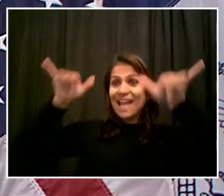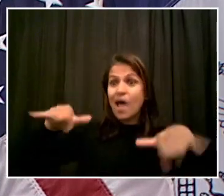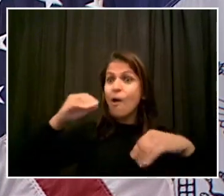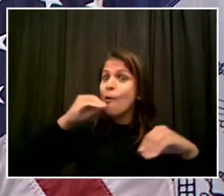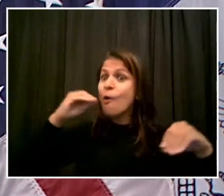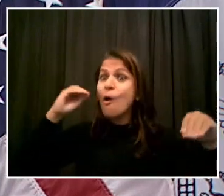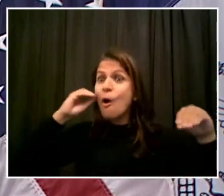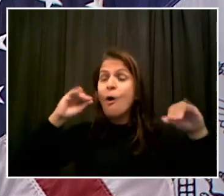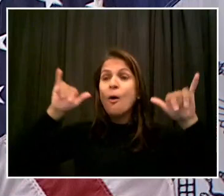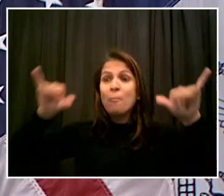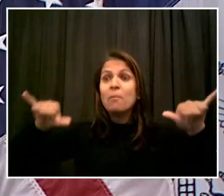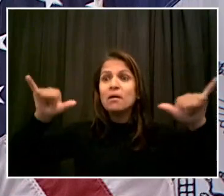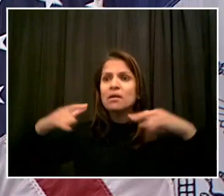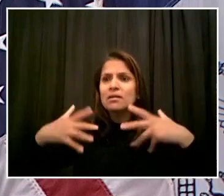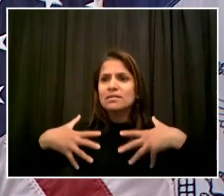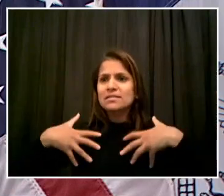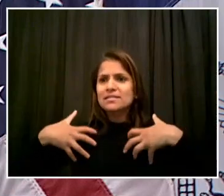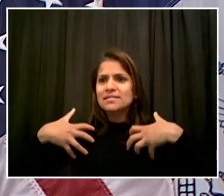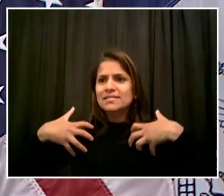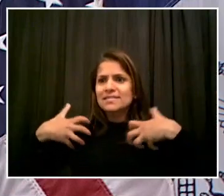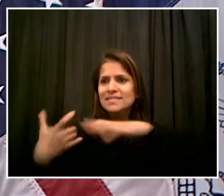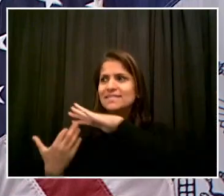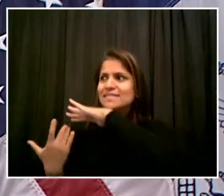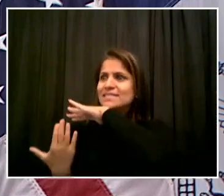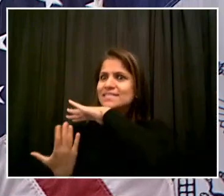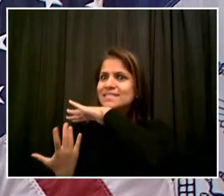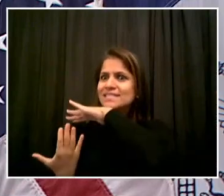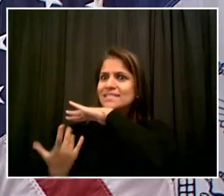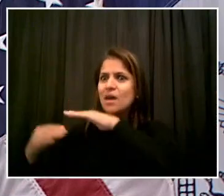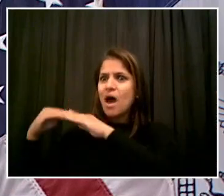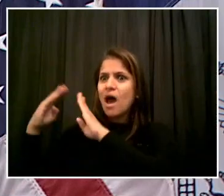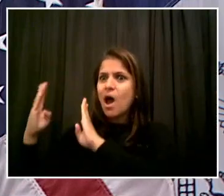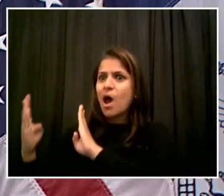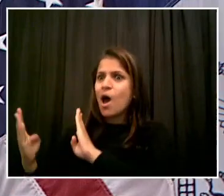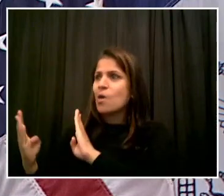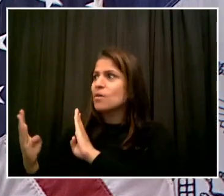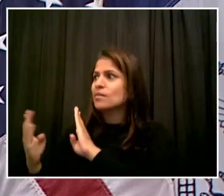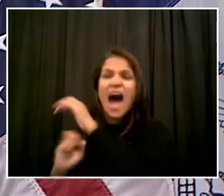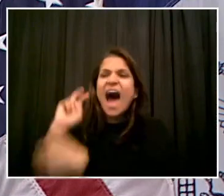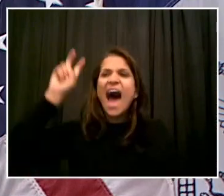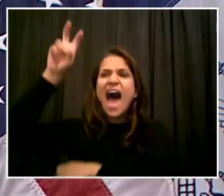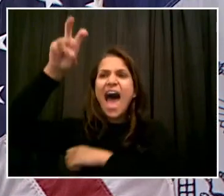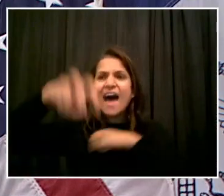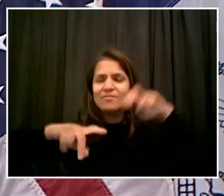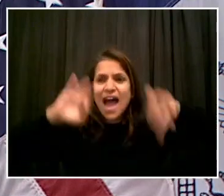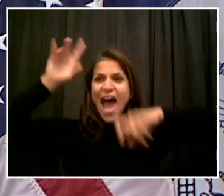IN CENTRAL BROOK LIP ON SUNDAY ABOUT THEIR